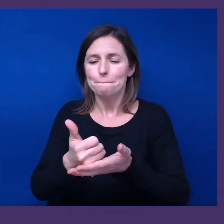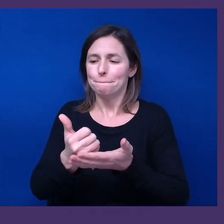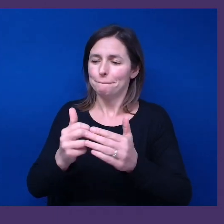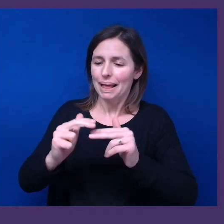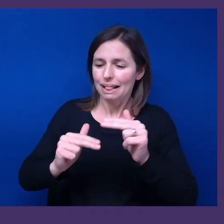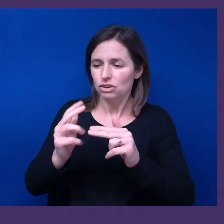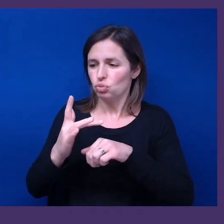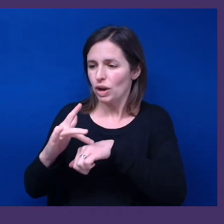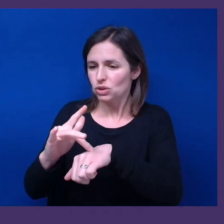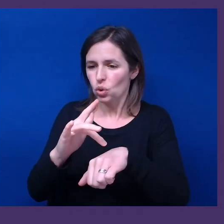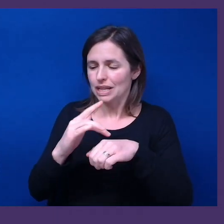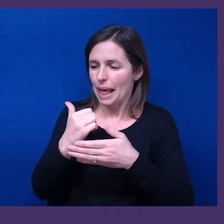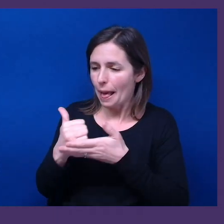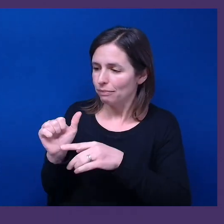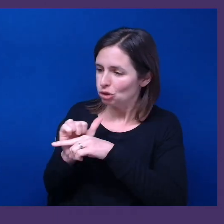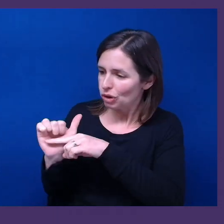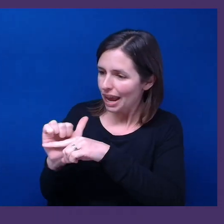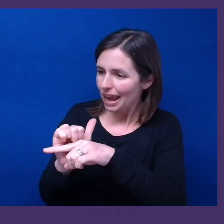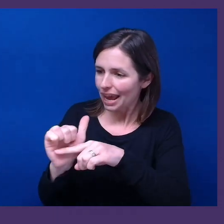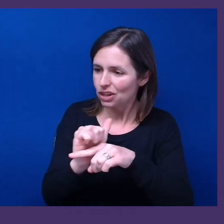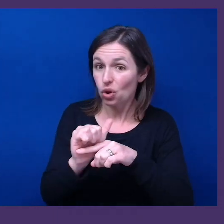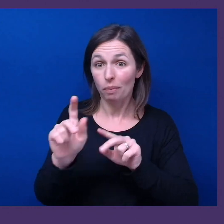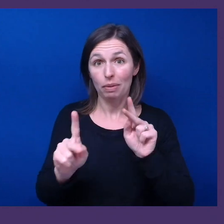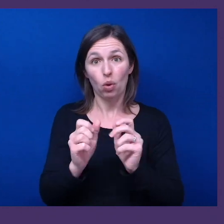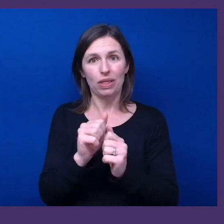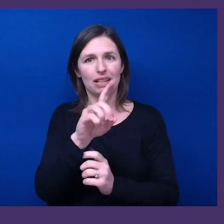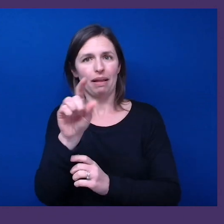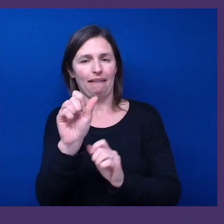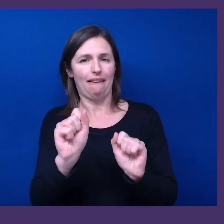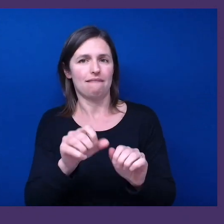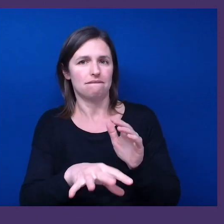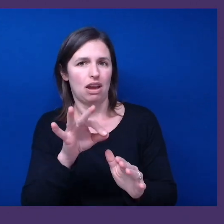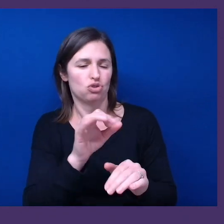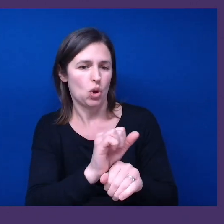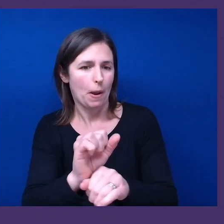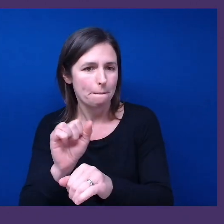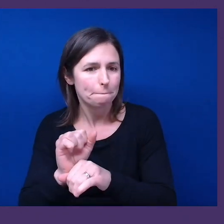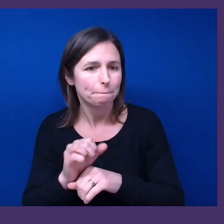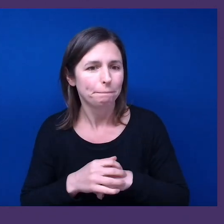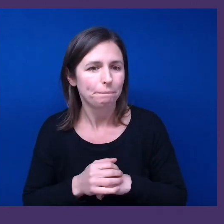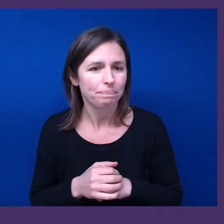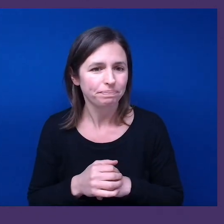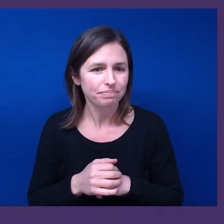paths, which was something that I was told that would hold me back when I first became disabled.